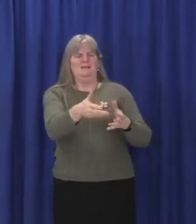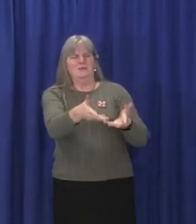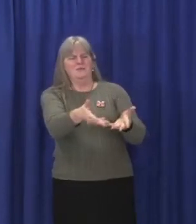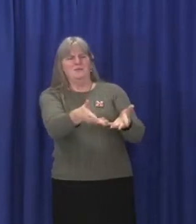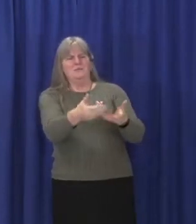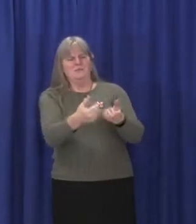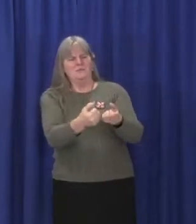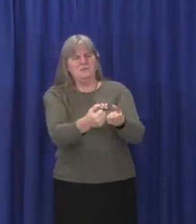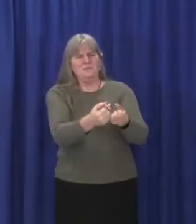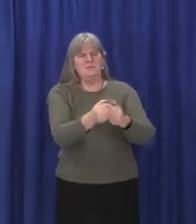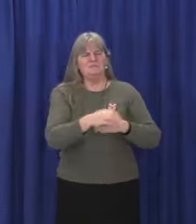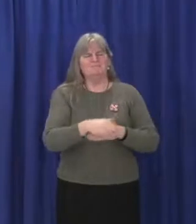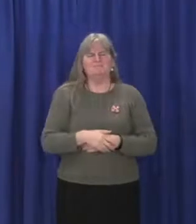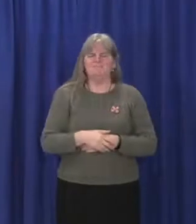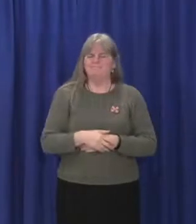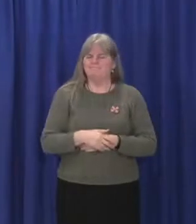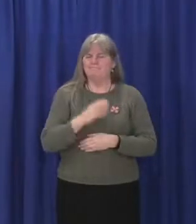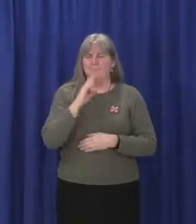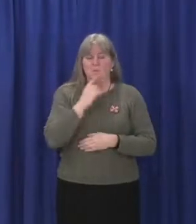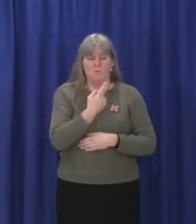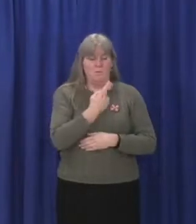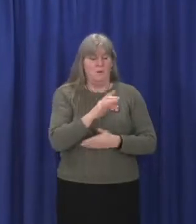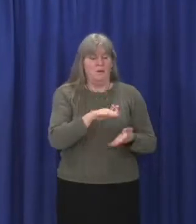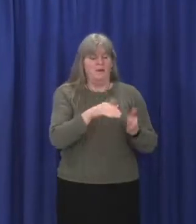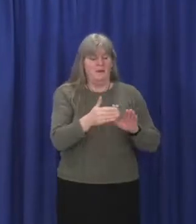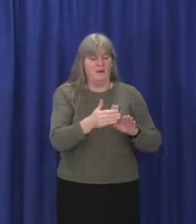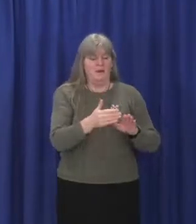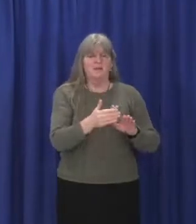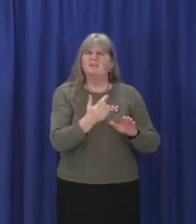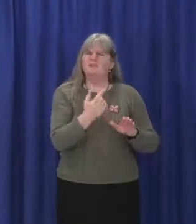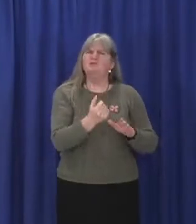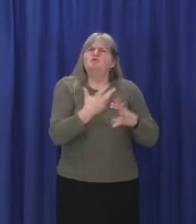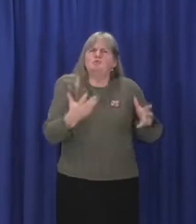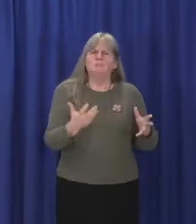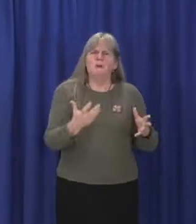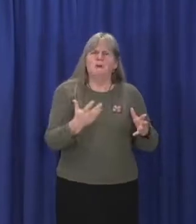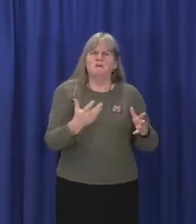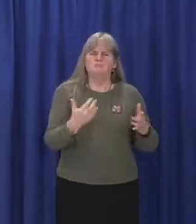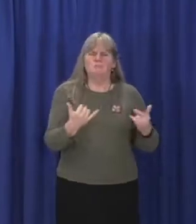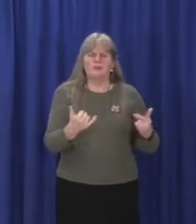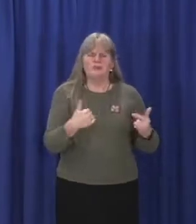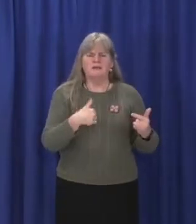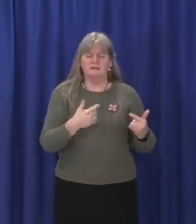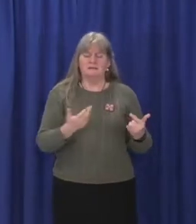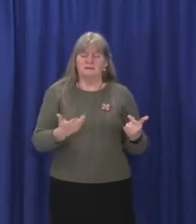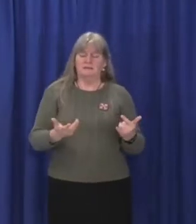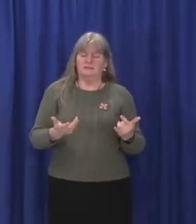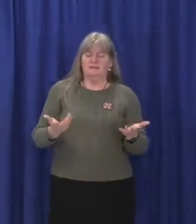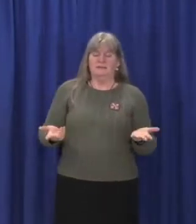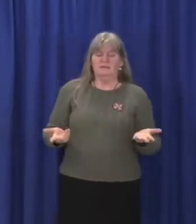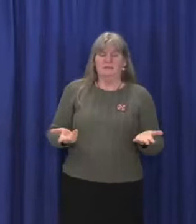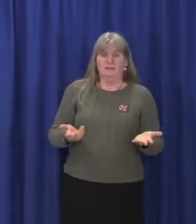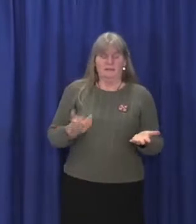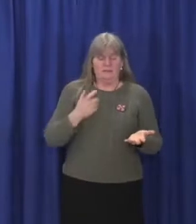I've always said that one death is too many, and so today we stand here, marking this